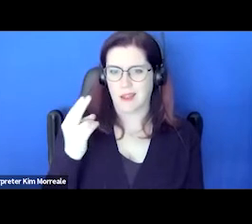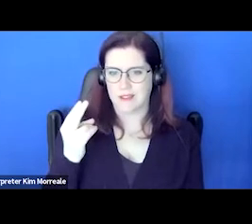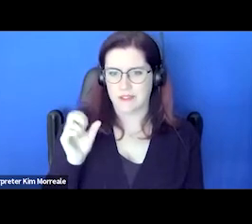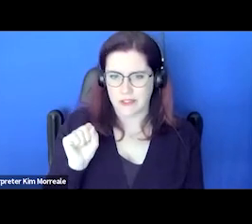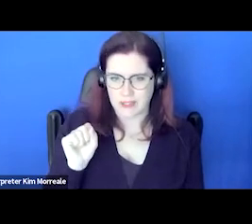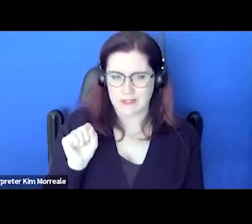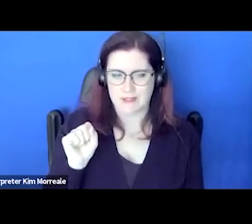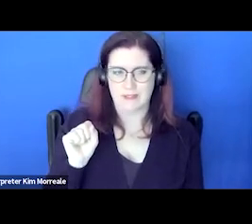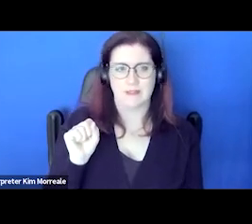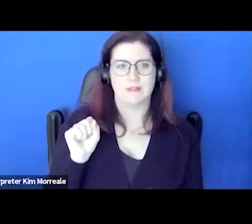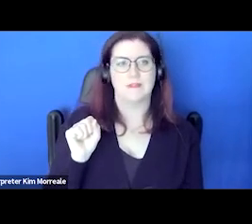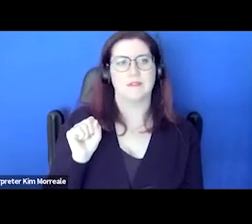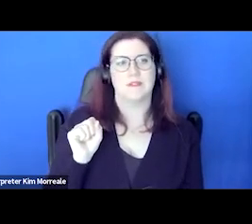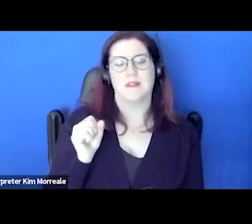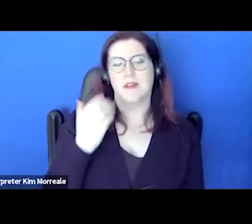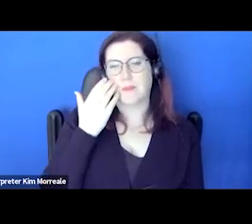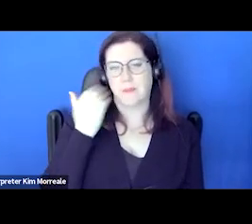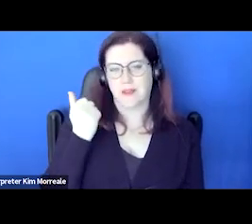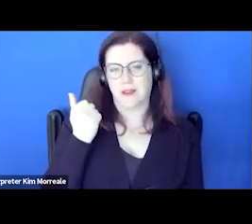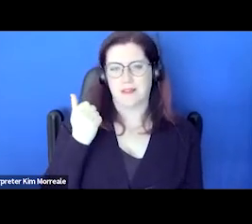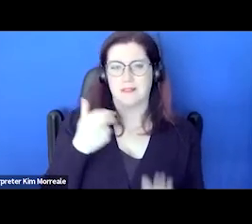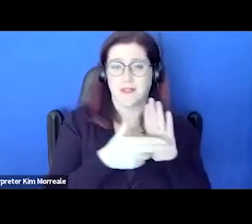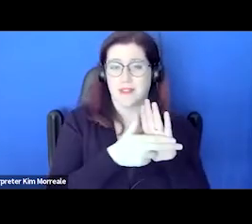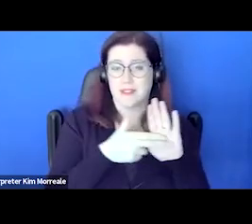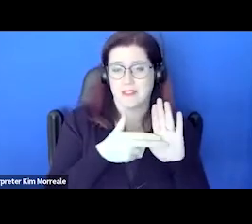because of the stigma surrounding mental health issues.